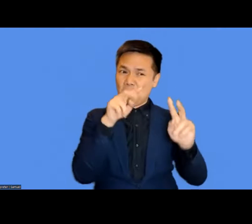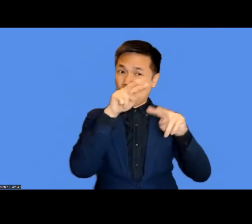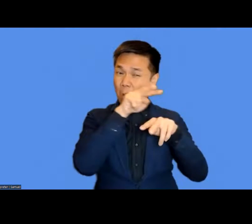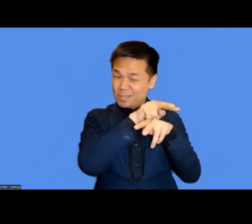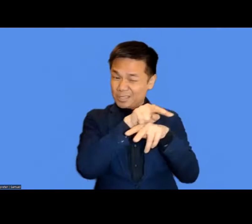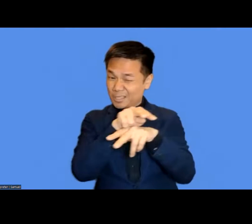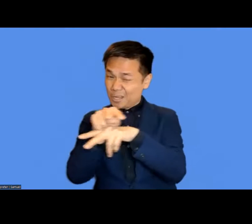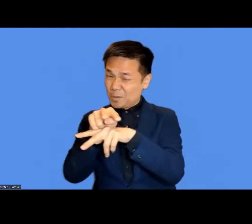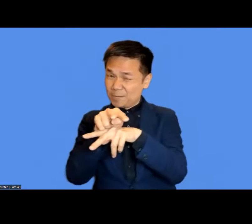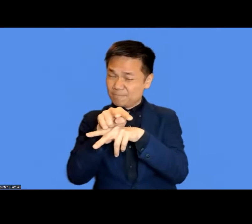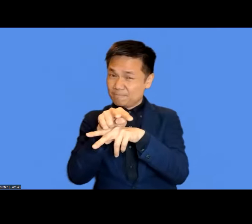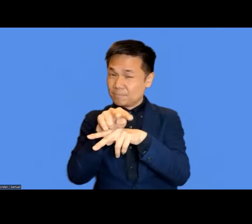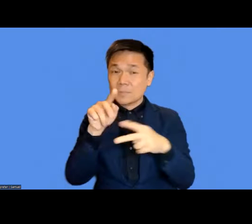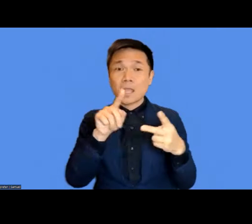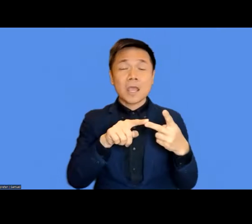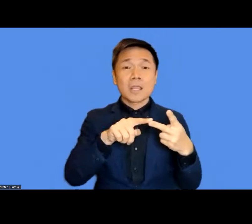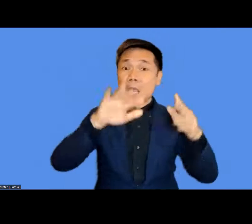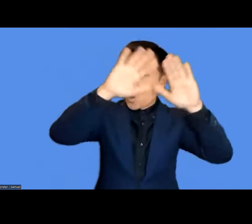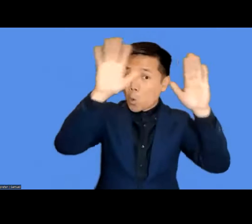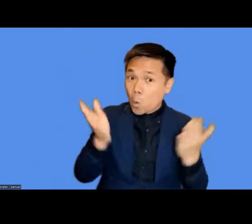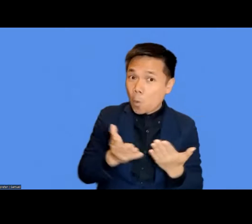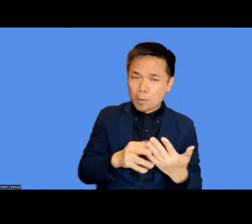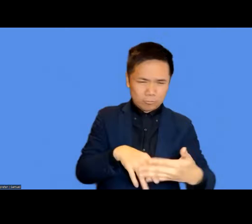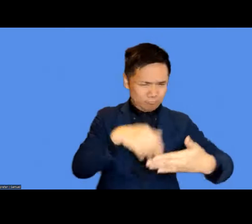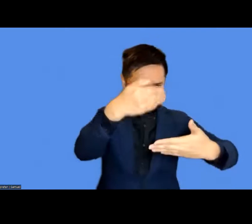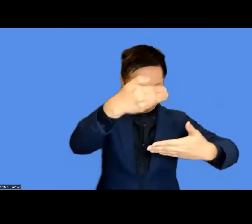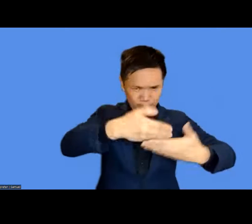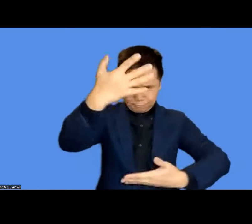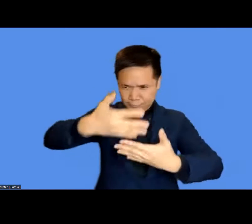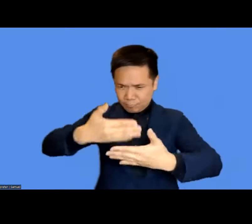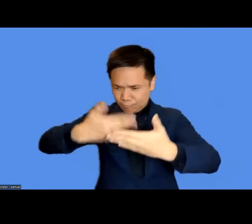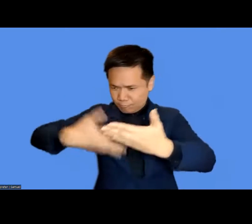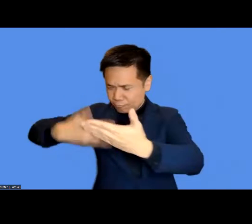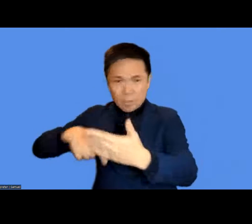the global indicators to measure the progress on SDGs are, in general, lacking of data,